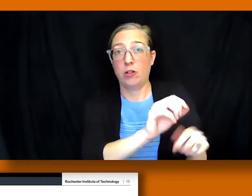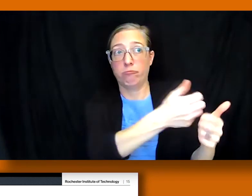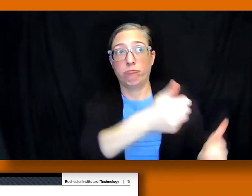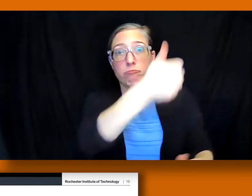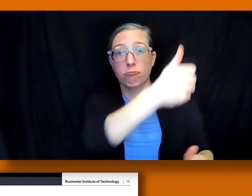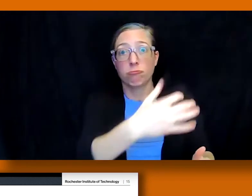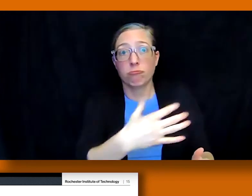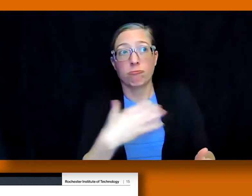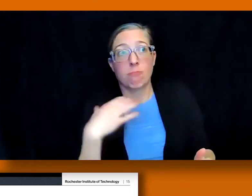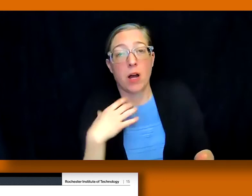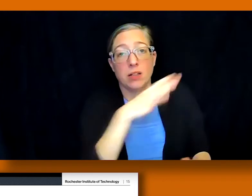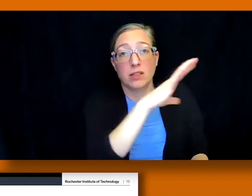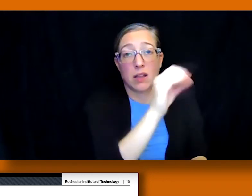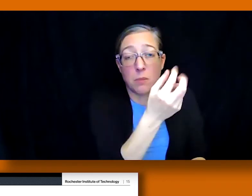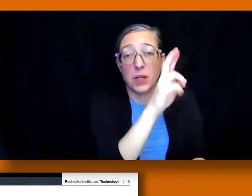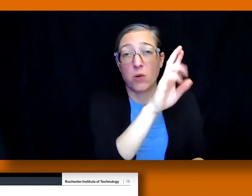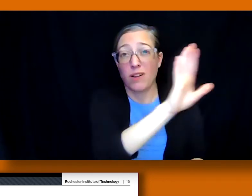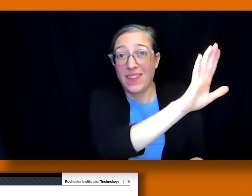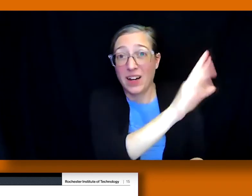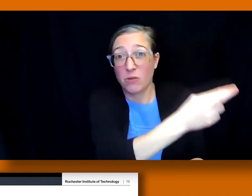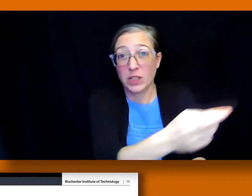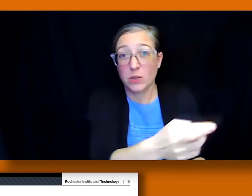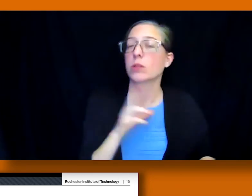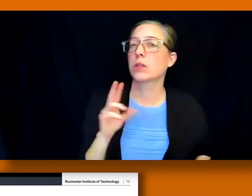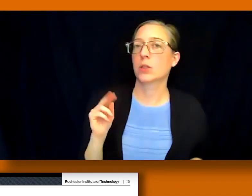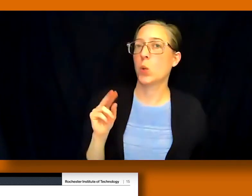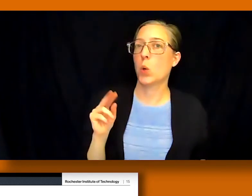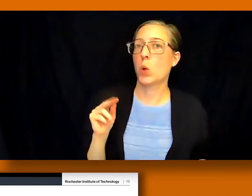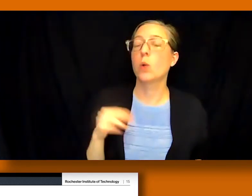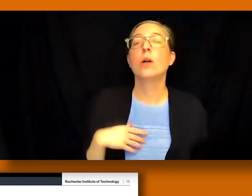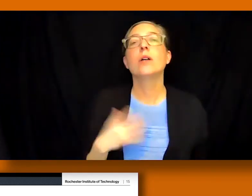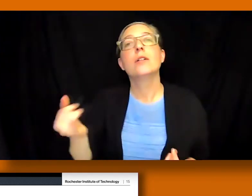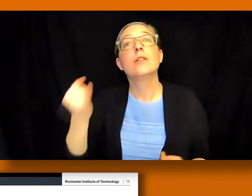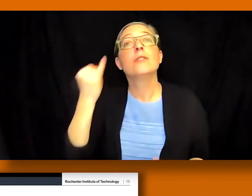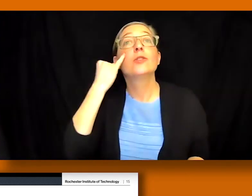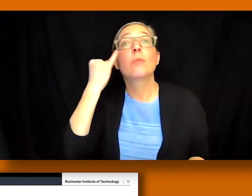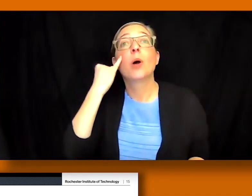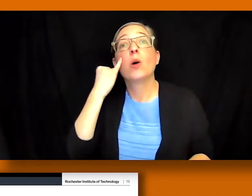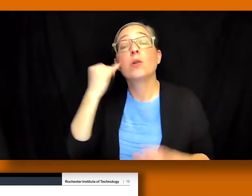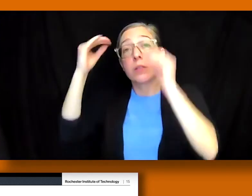you might have a professor from another university,